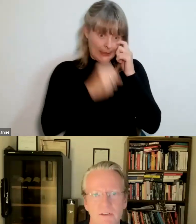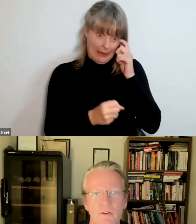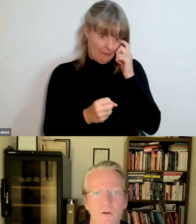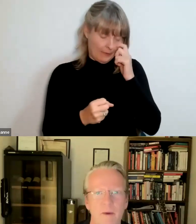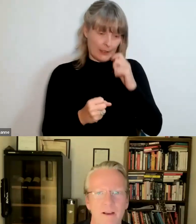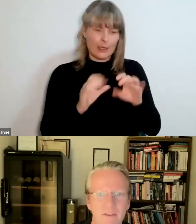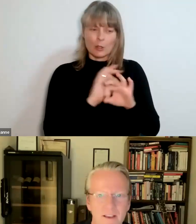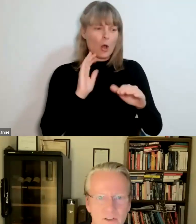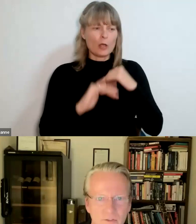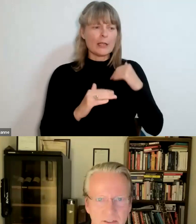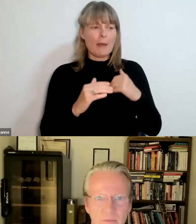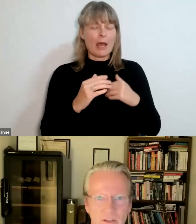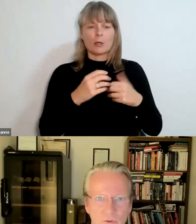healthy school lunches for free